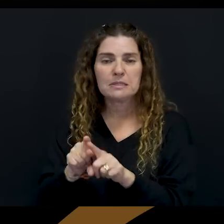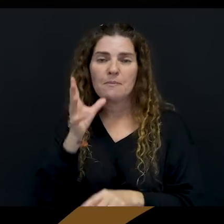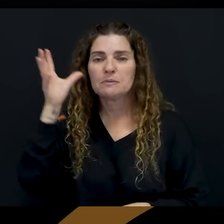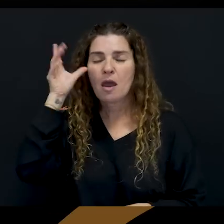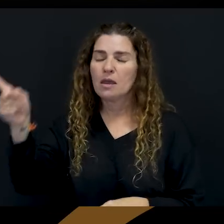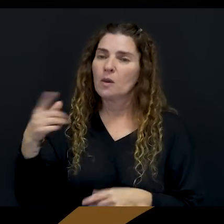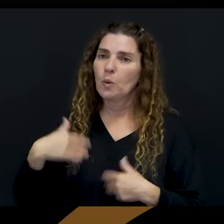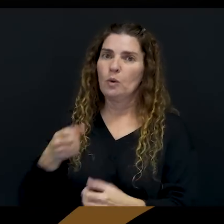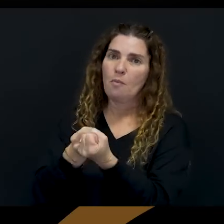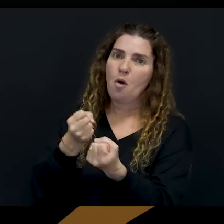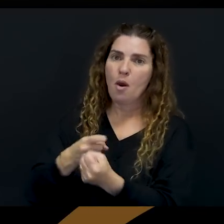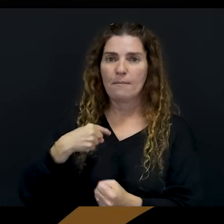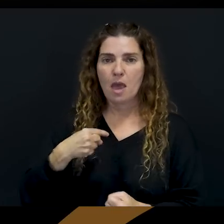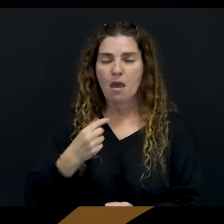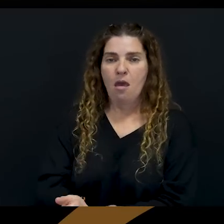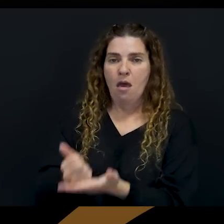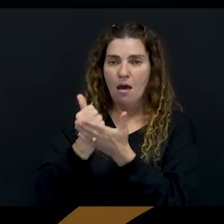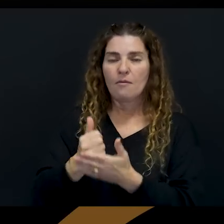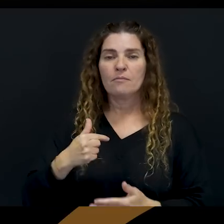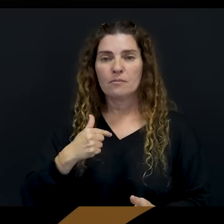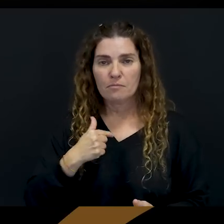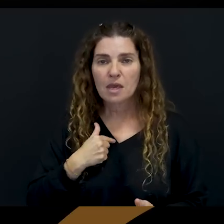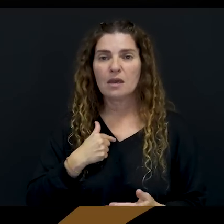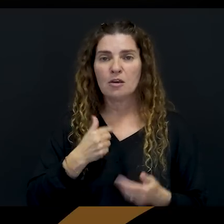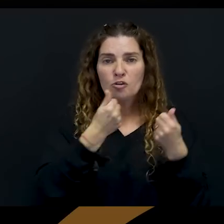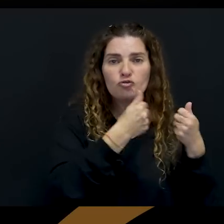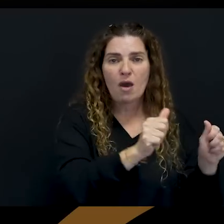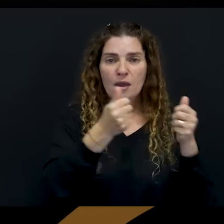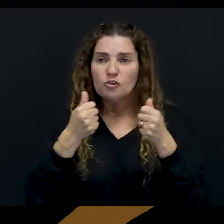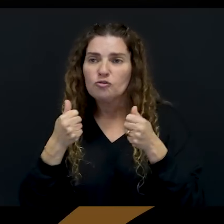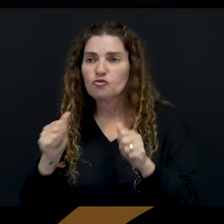and has helped me find ways to do things that otherwise seemed impossible.